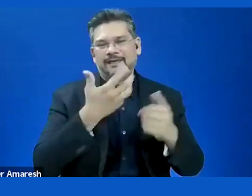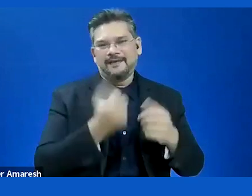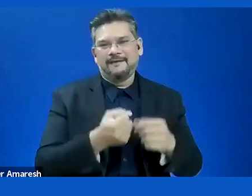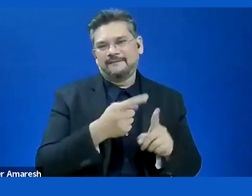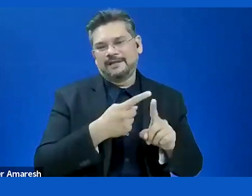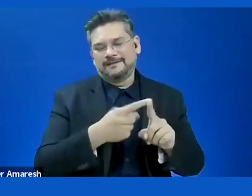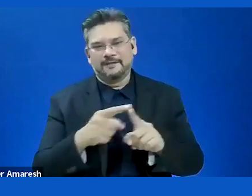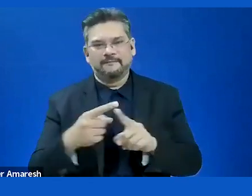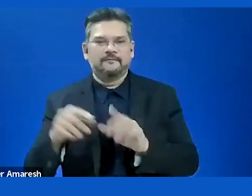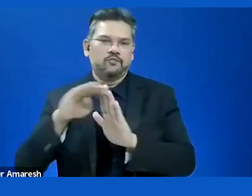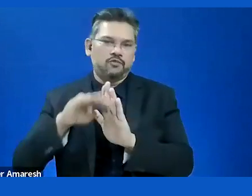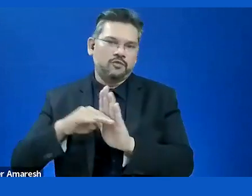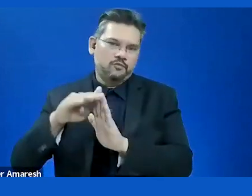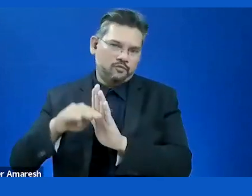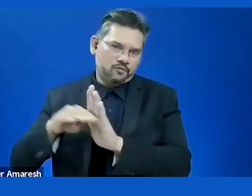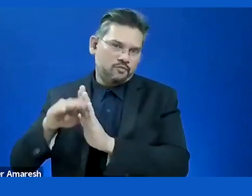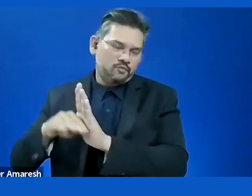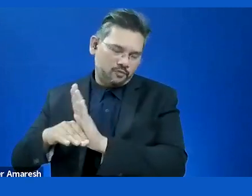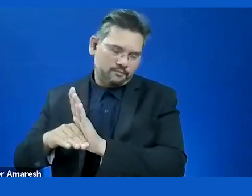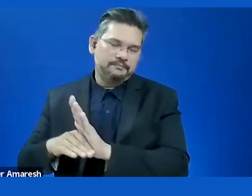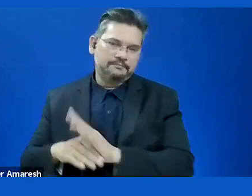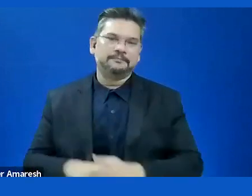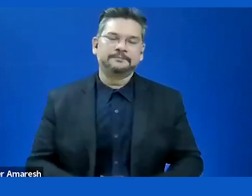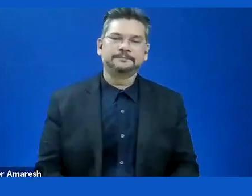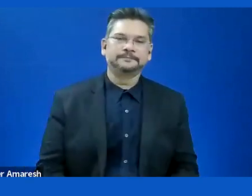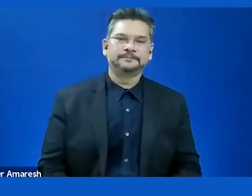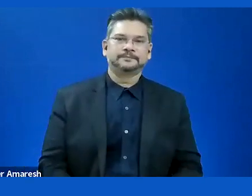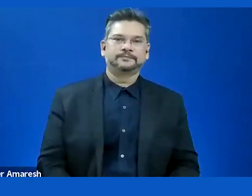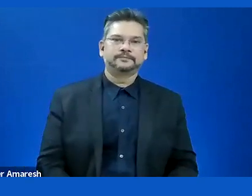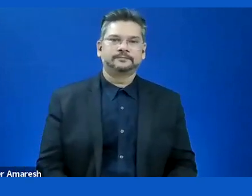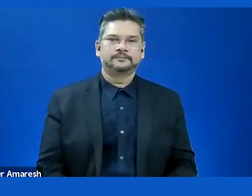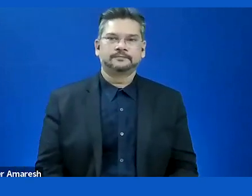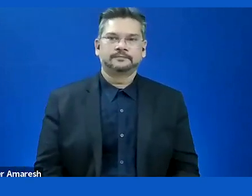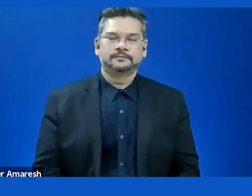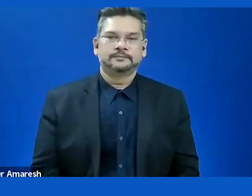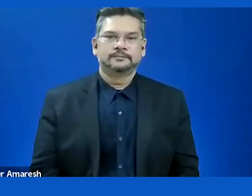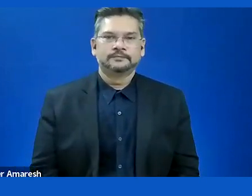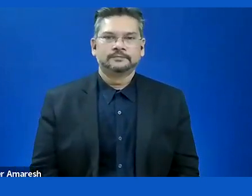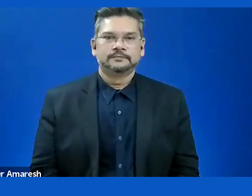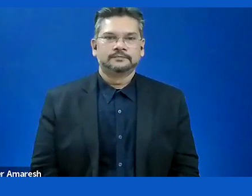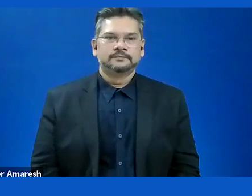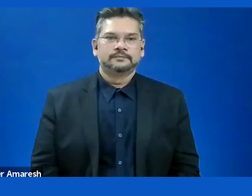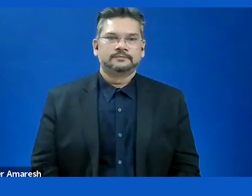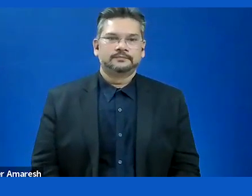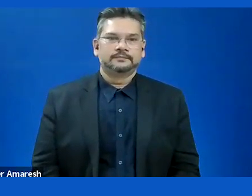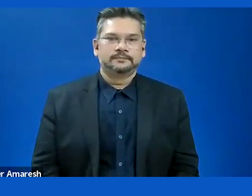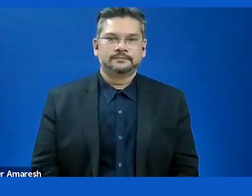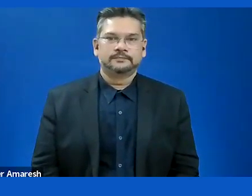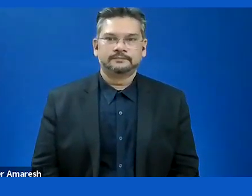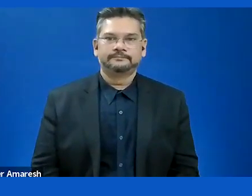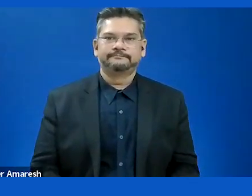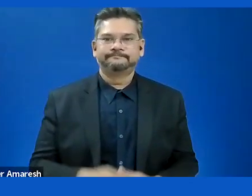mentioned in the recommendations. I'm going to skip about this budget,